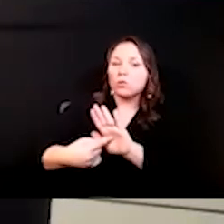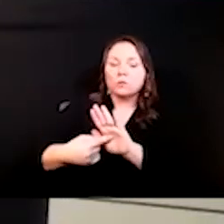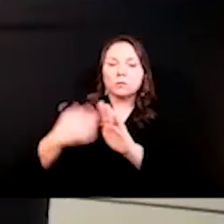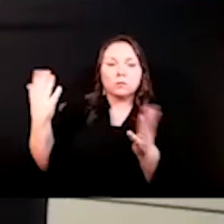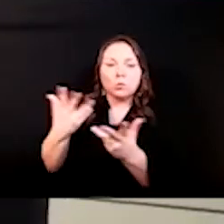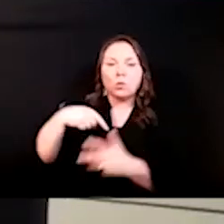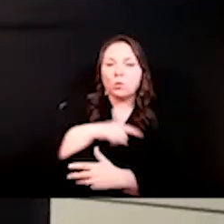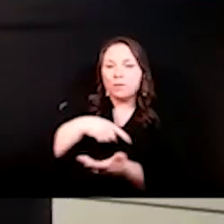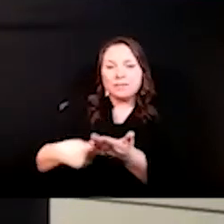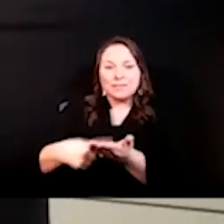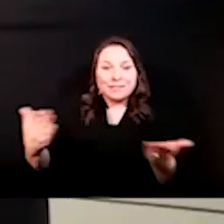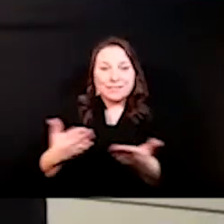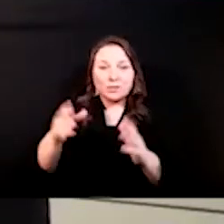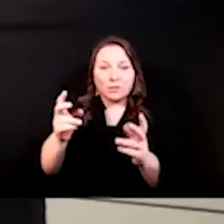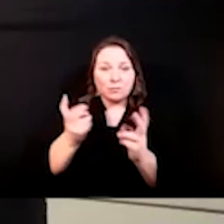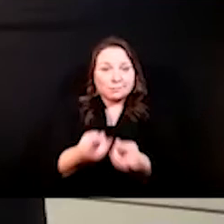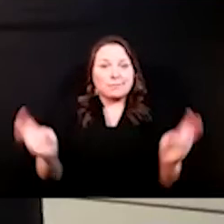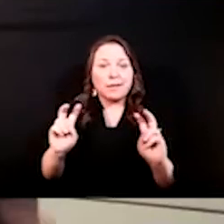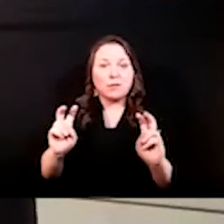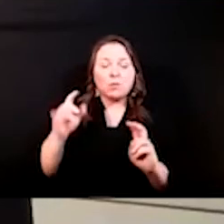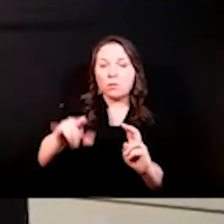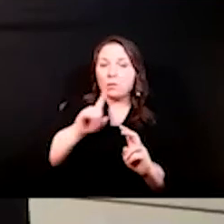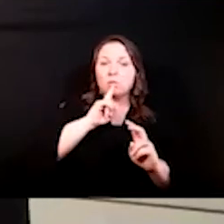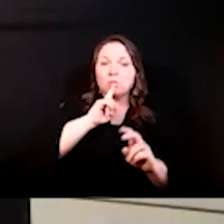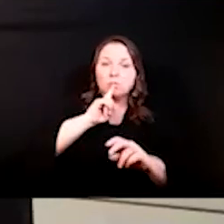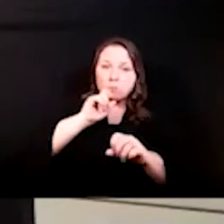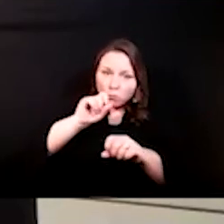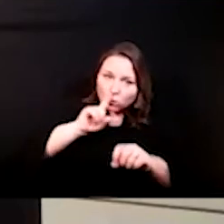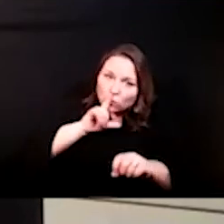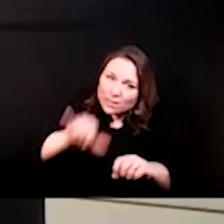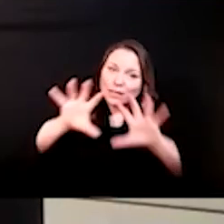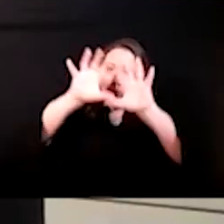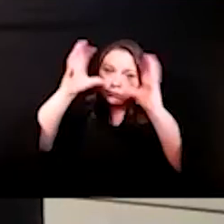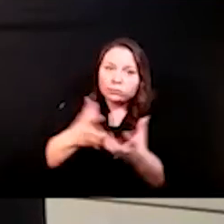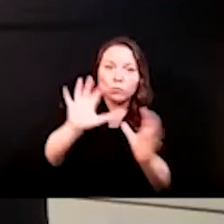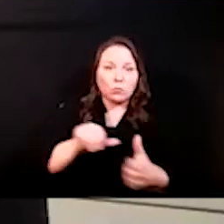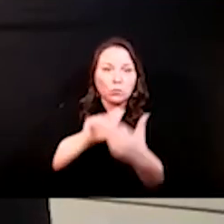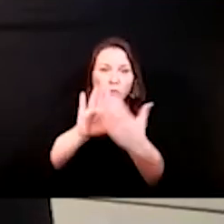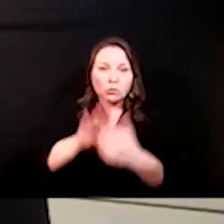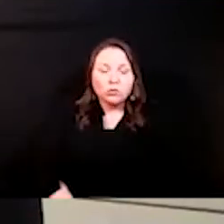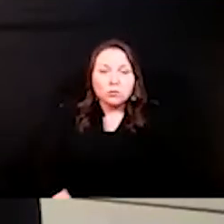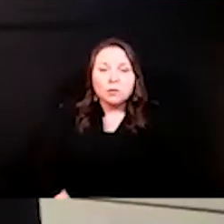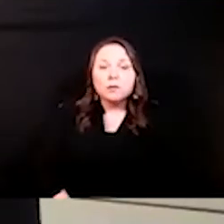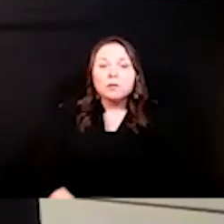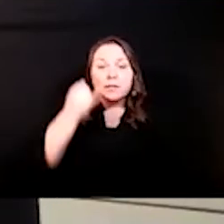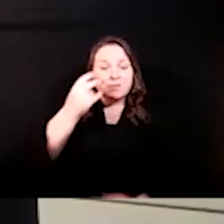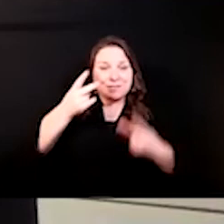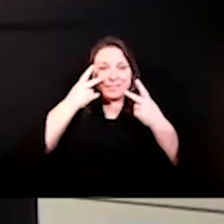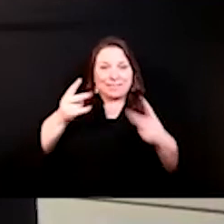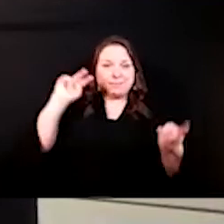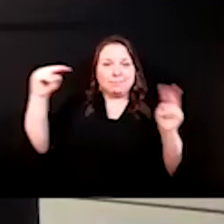POINTED OUT AND AS WE TALKED ABOUT ON THIS PANEL, THIS REALLY IS A GLOBAL APPROACH THAT'S NEEDED. SO IF WE LOOK